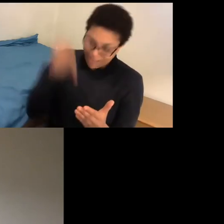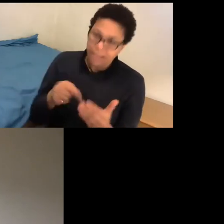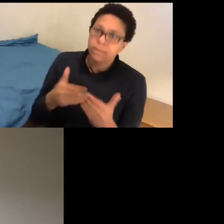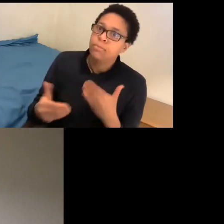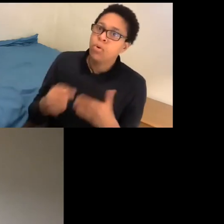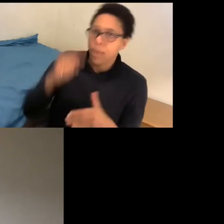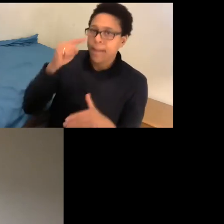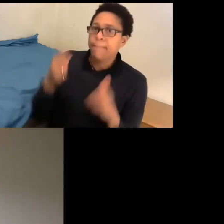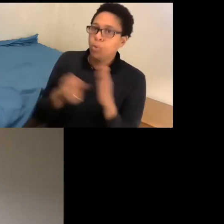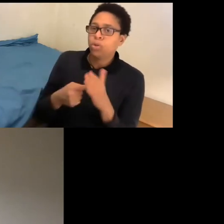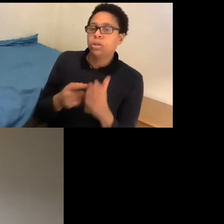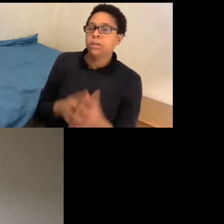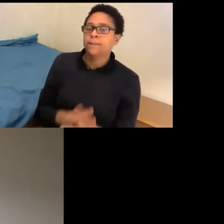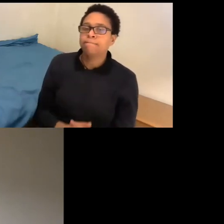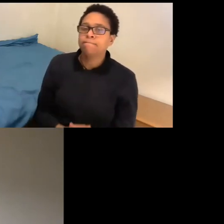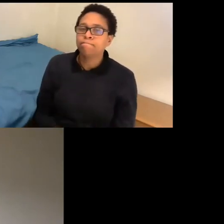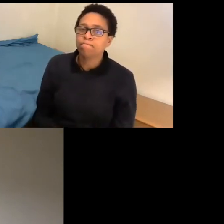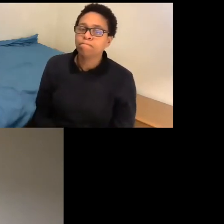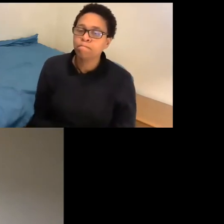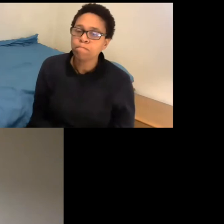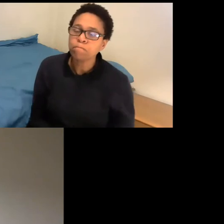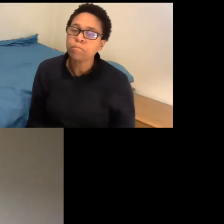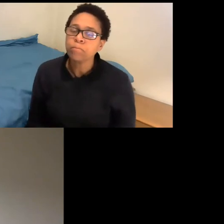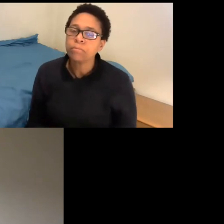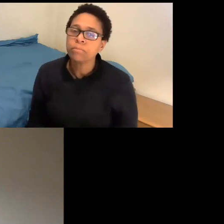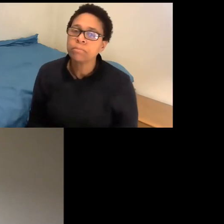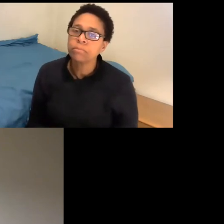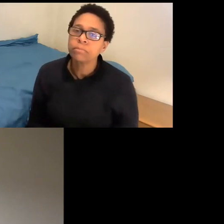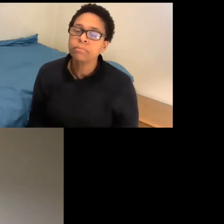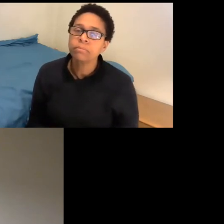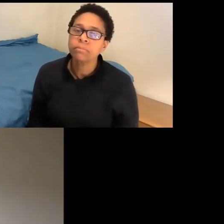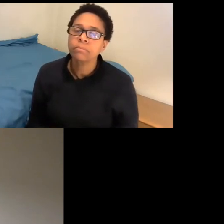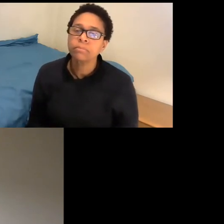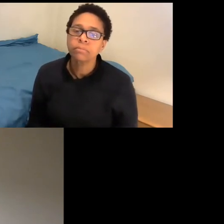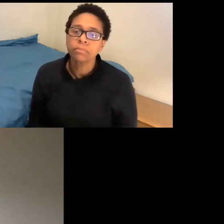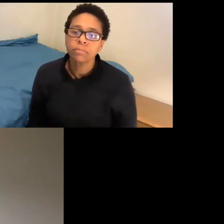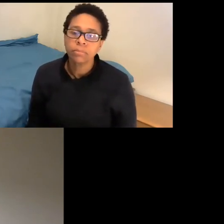even though they might not agree on other things. Being in the